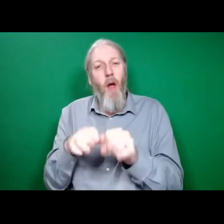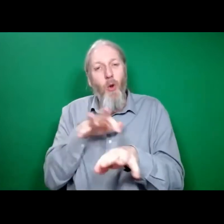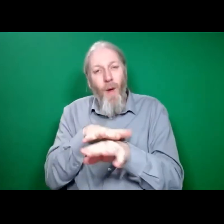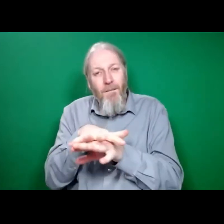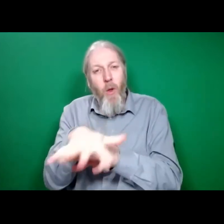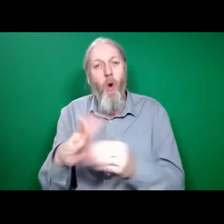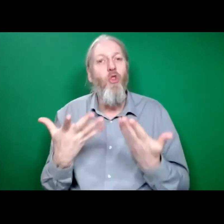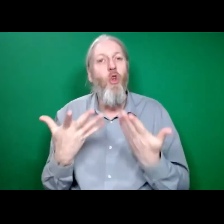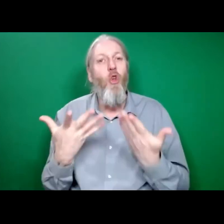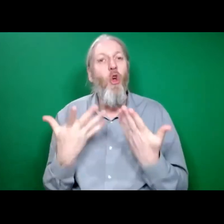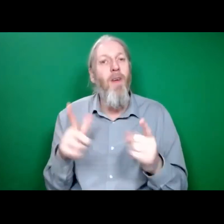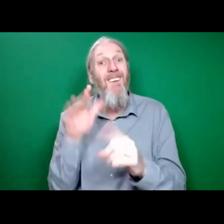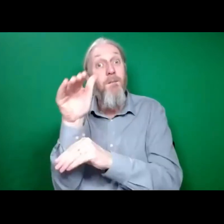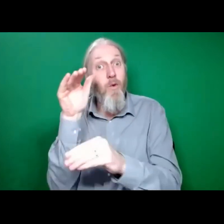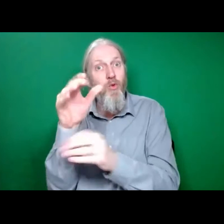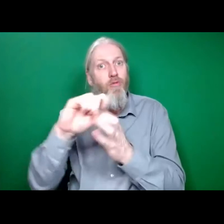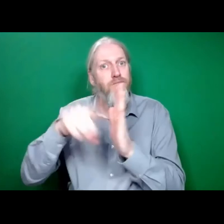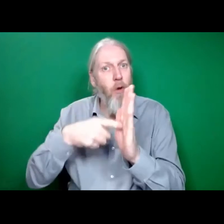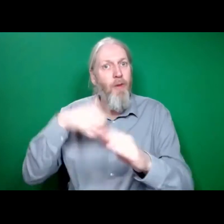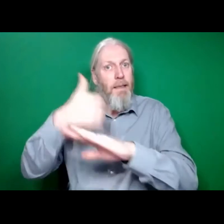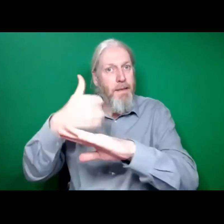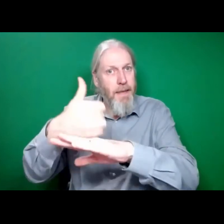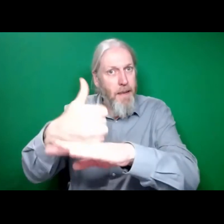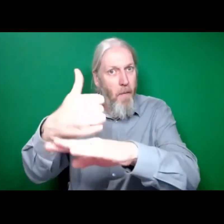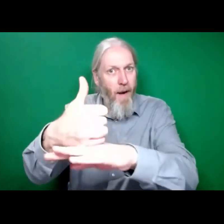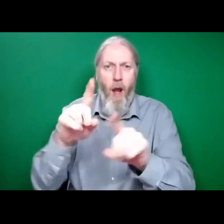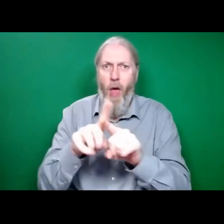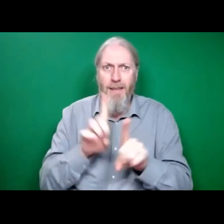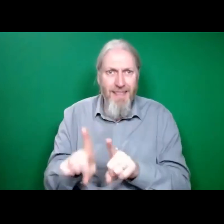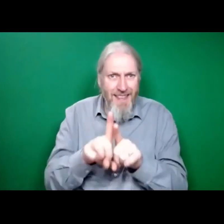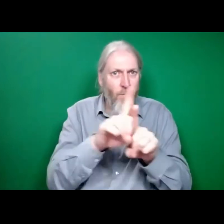Just an additional comment. Great. Thank you for that, Camilla.